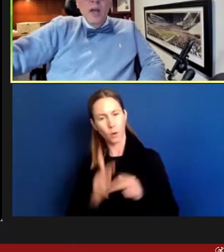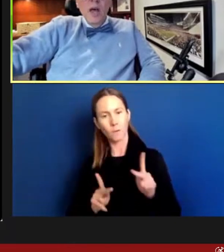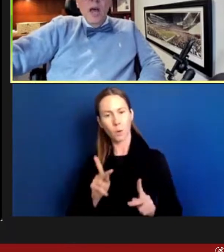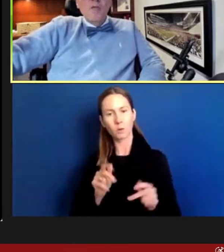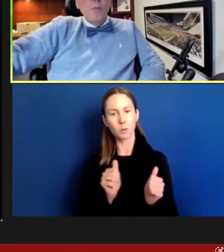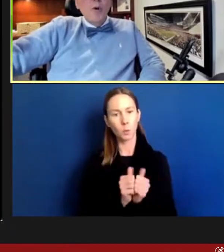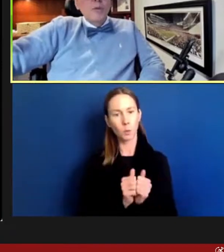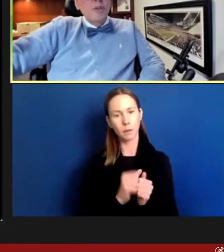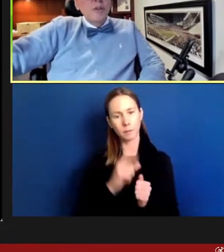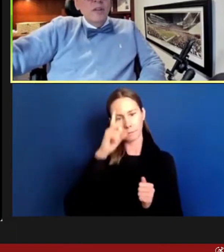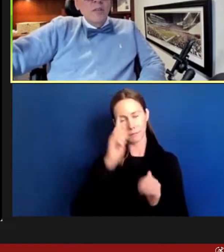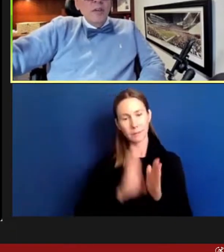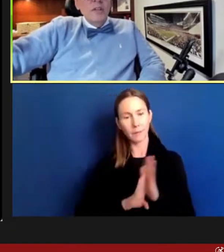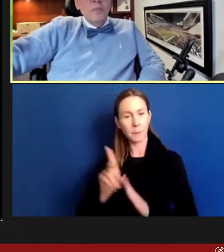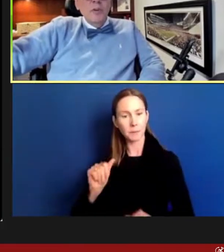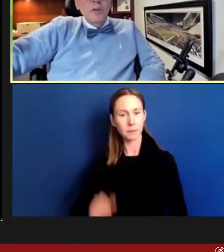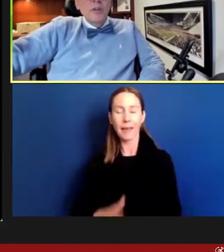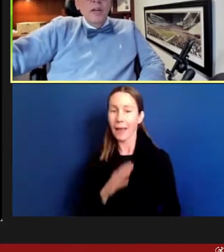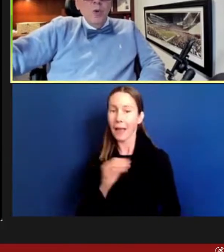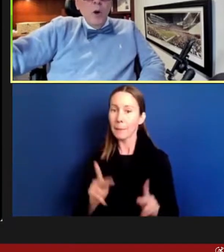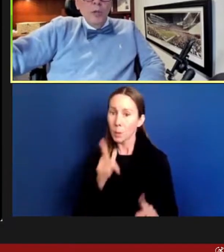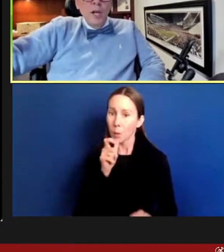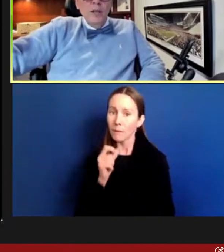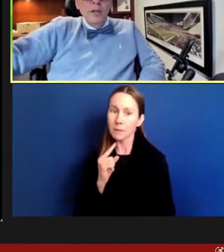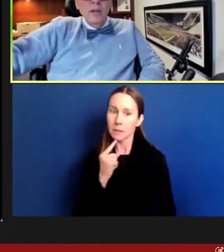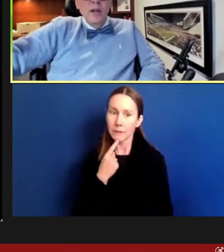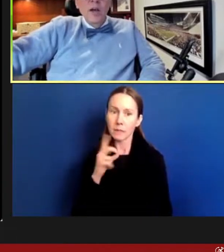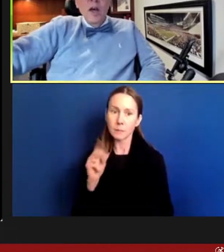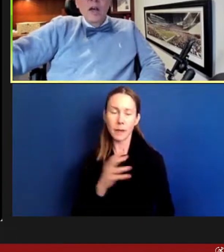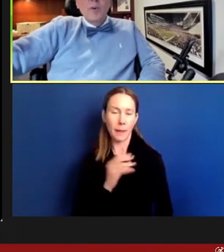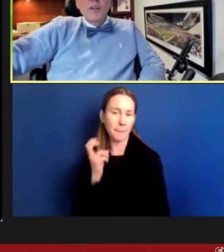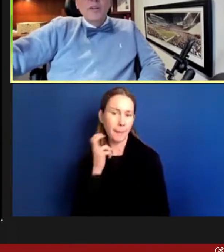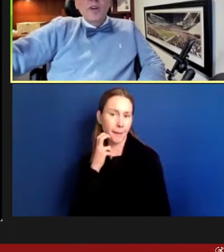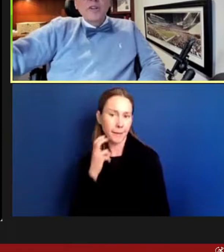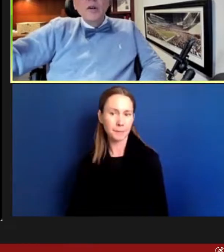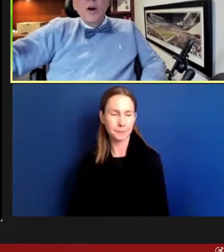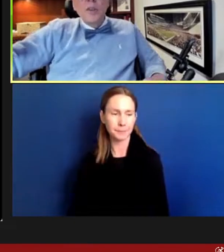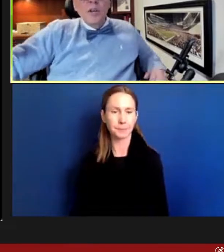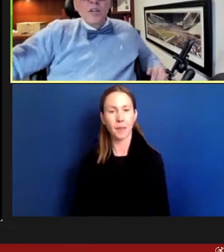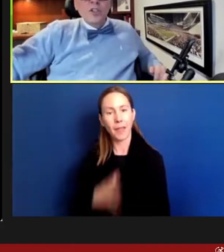and for persons with significant disabilities and who are blind. As well as addressing other issues